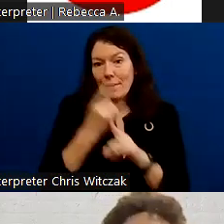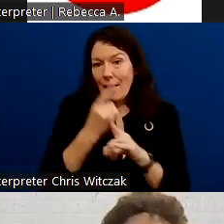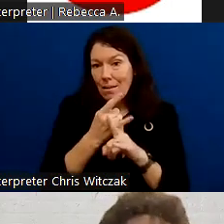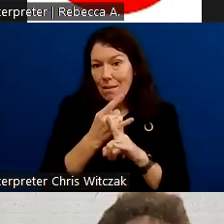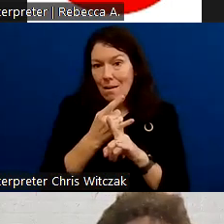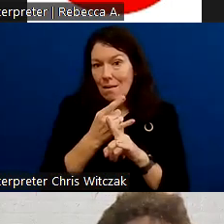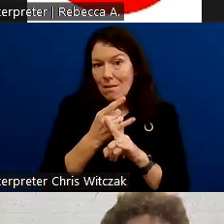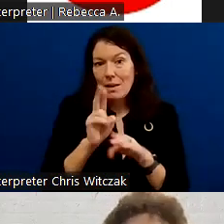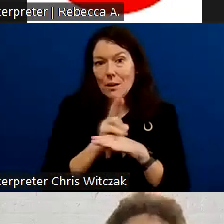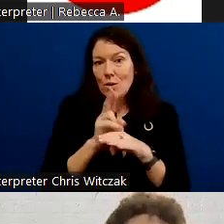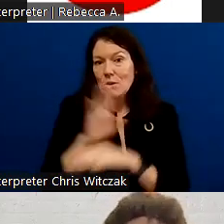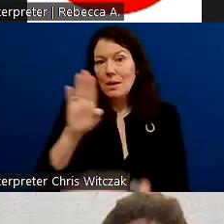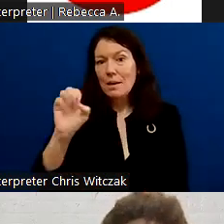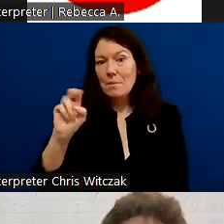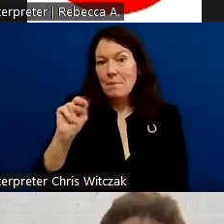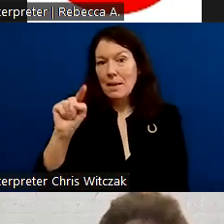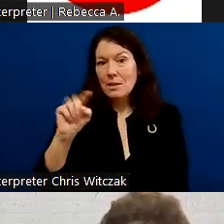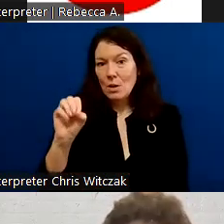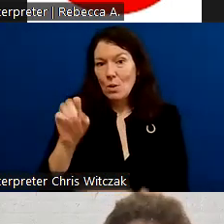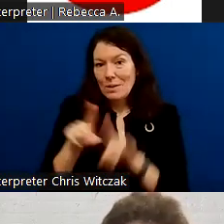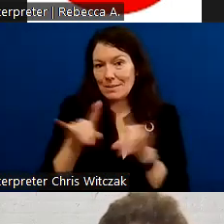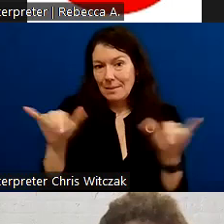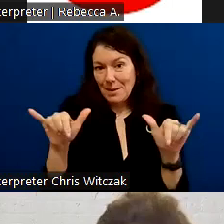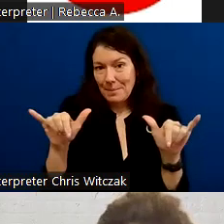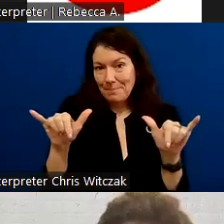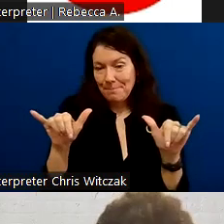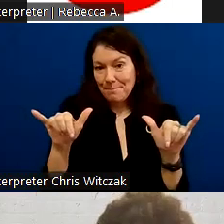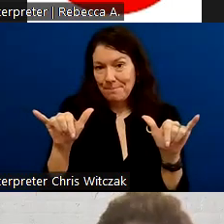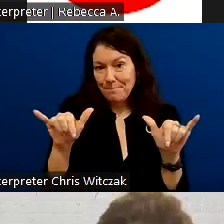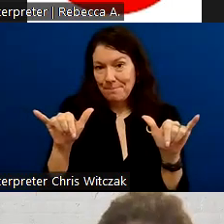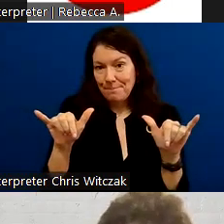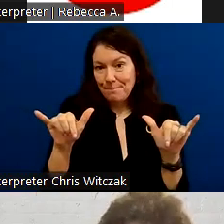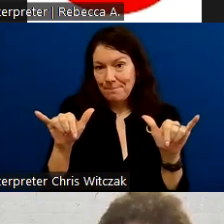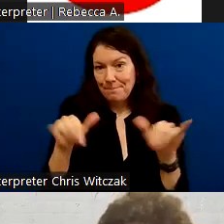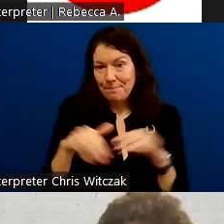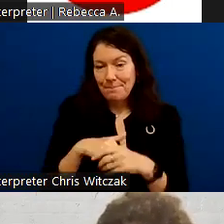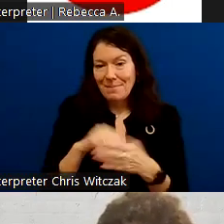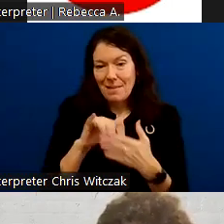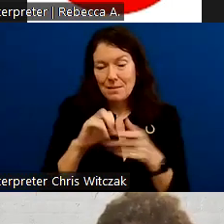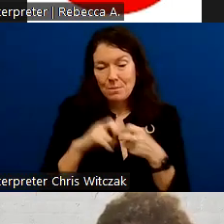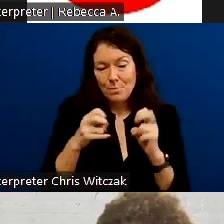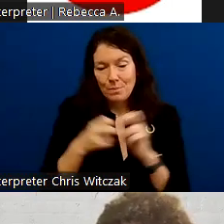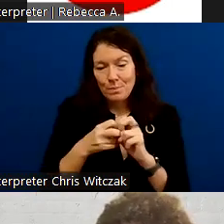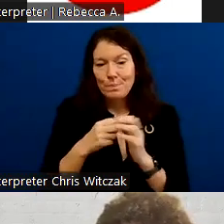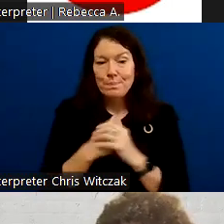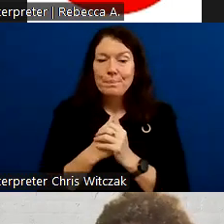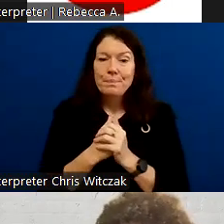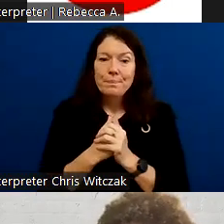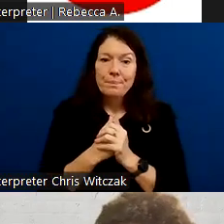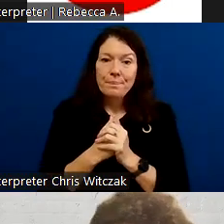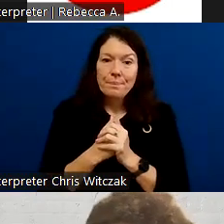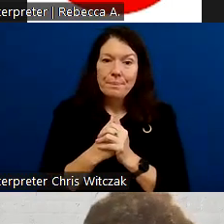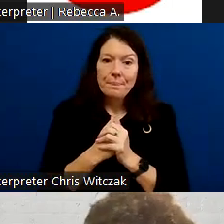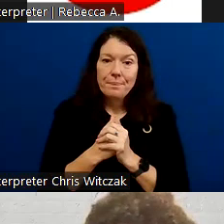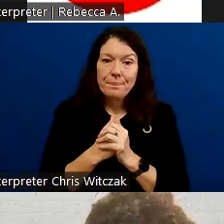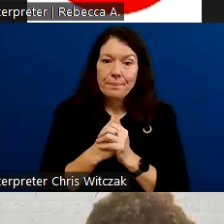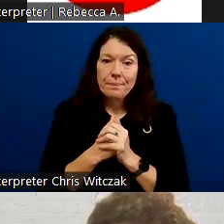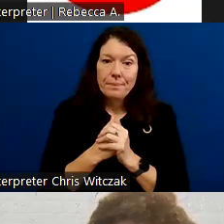using the benzodiazepine so that would be a factor as well